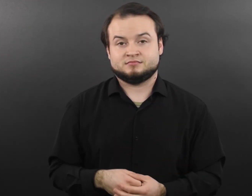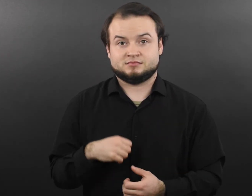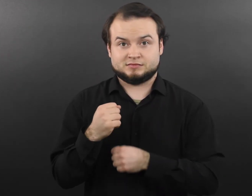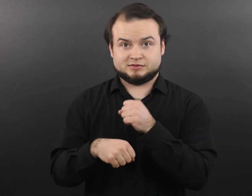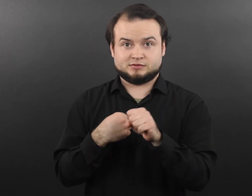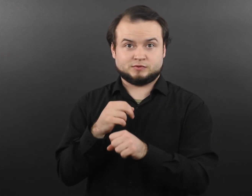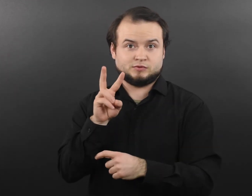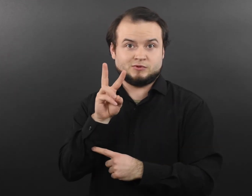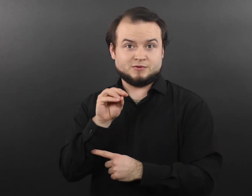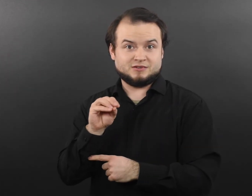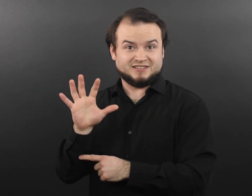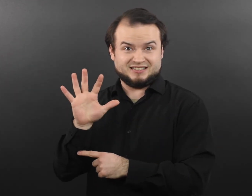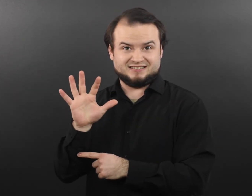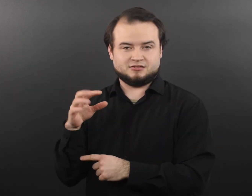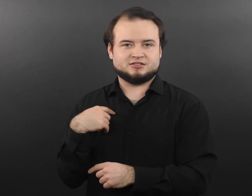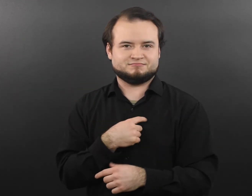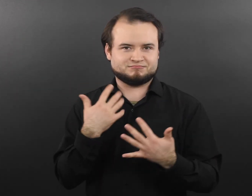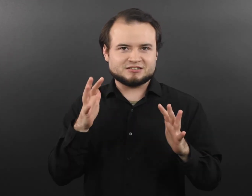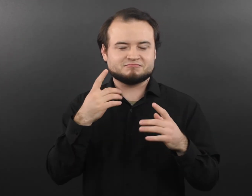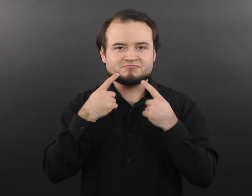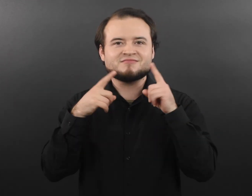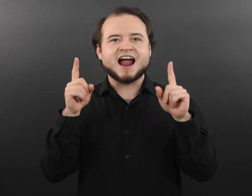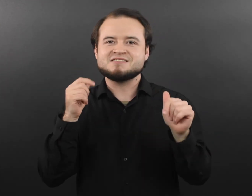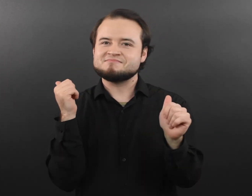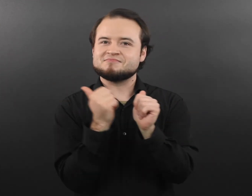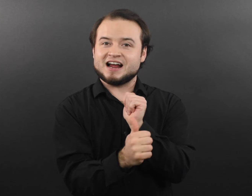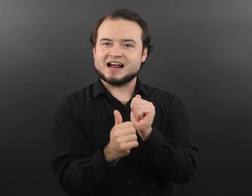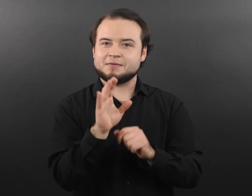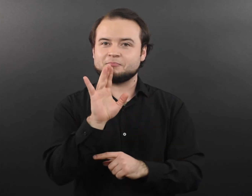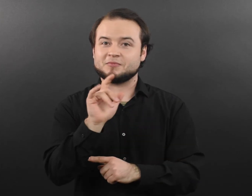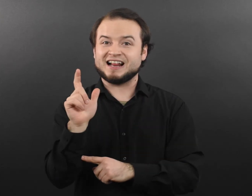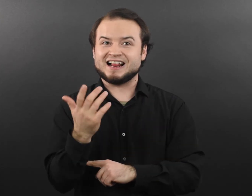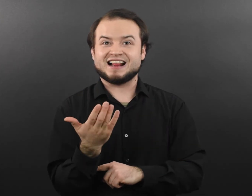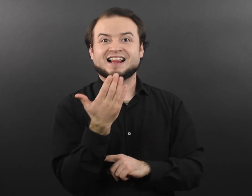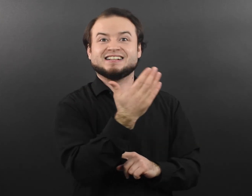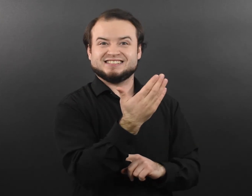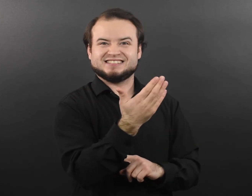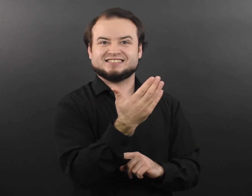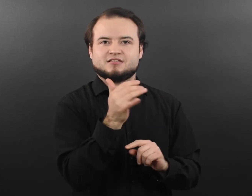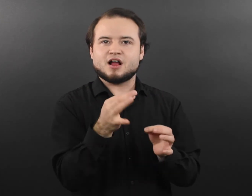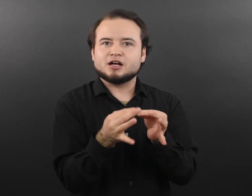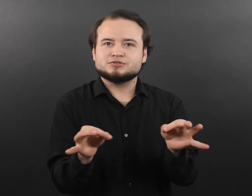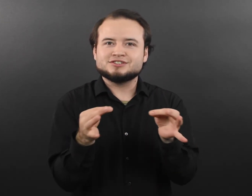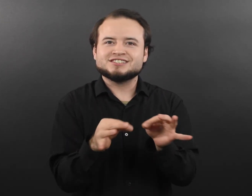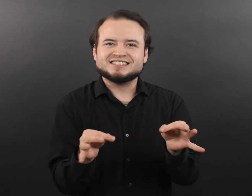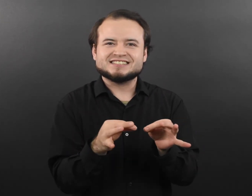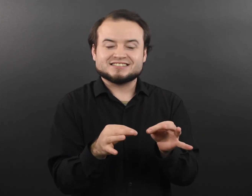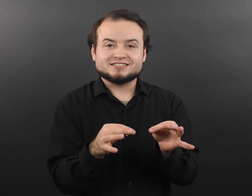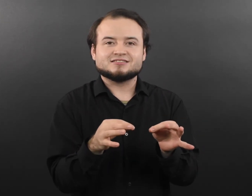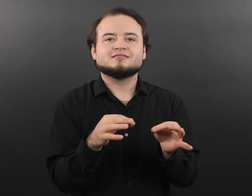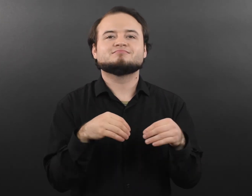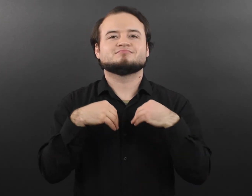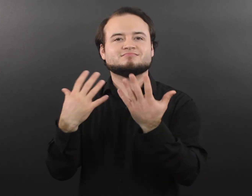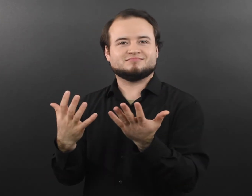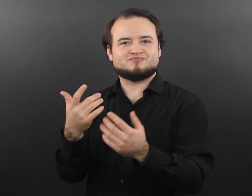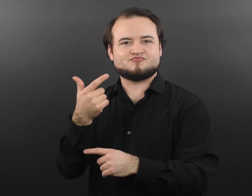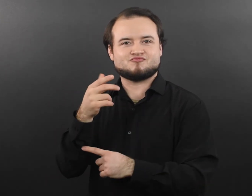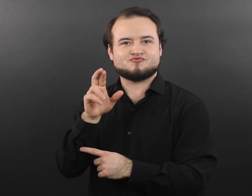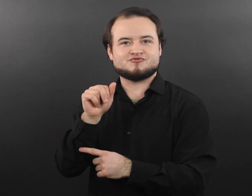2005, we passed a captioning bill that provides grants coordinated by the Minnesota Department